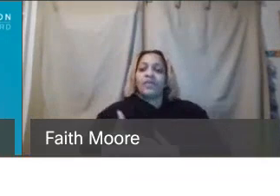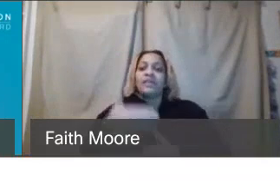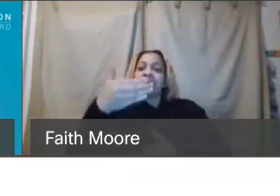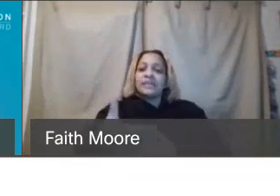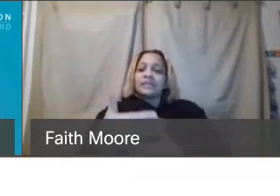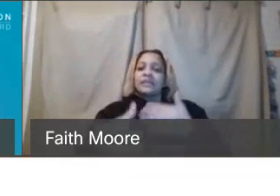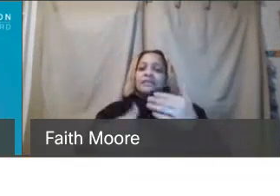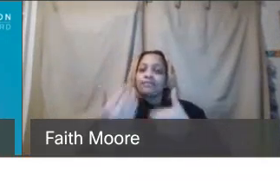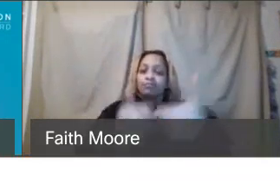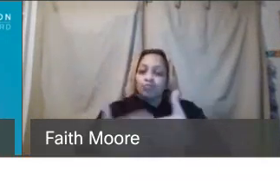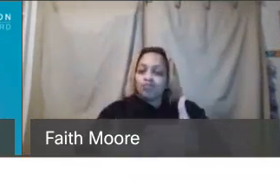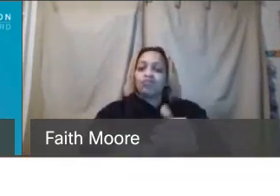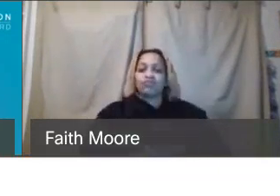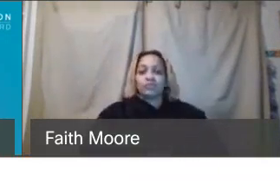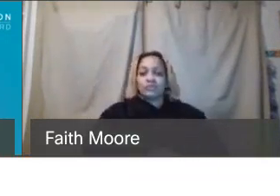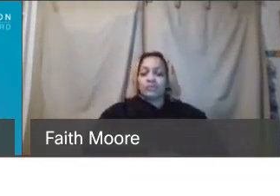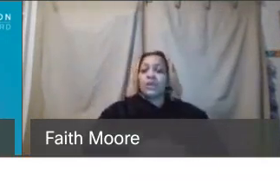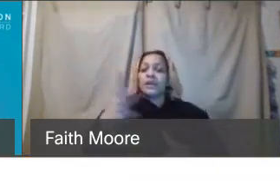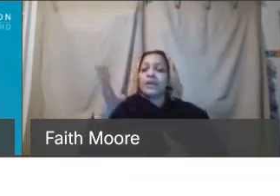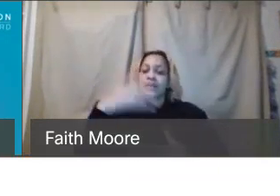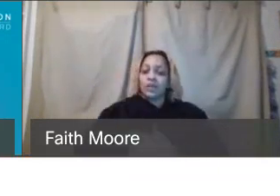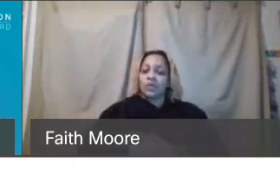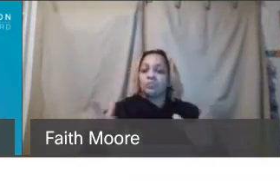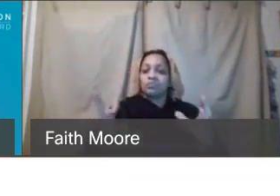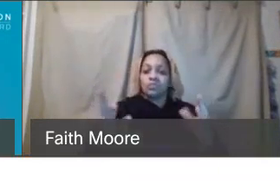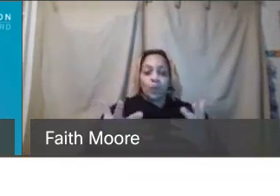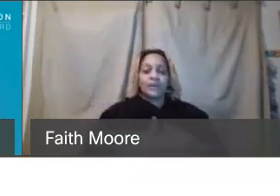which includes again, some more stakeholder meetings,